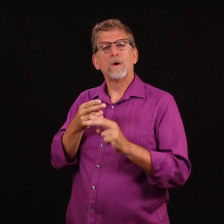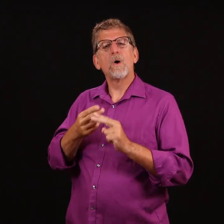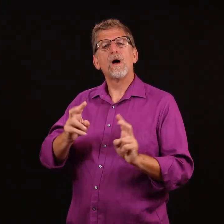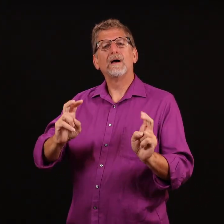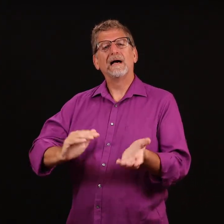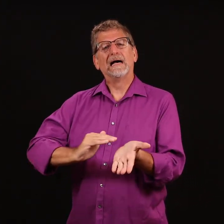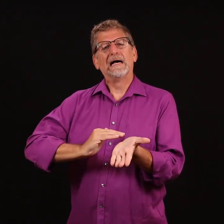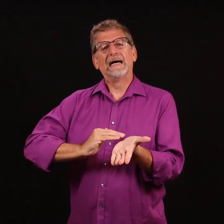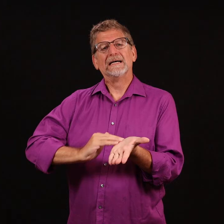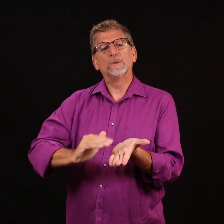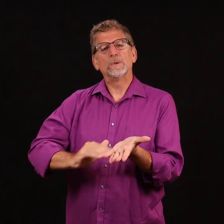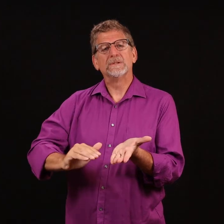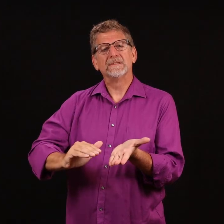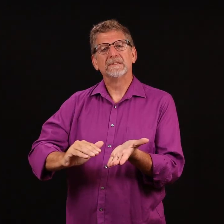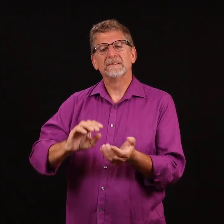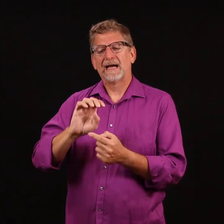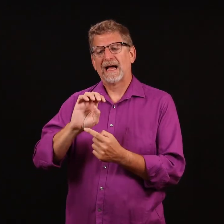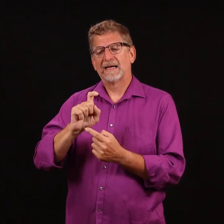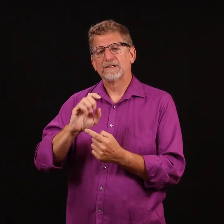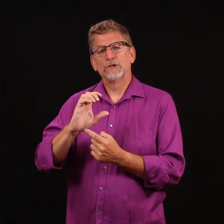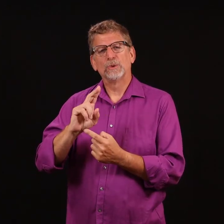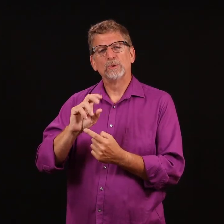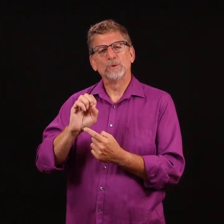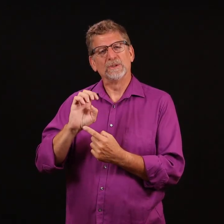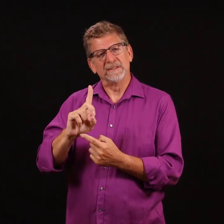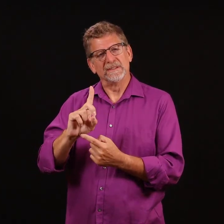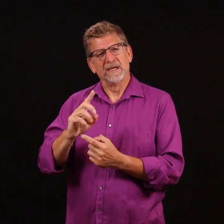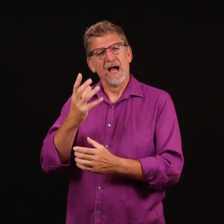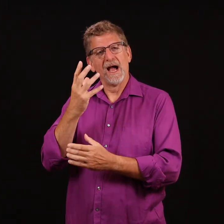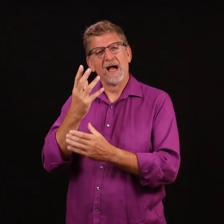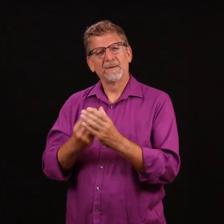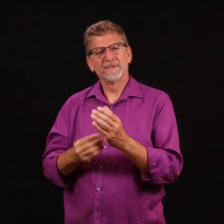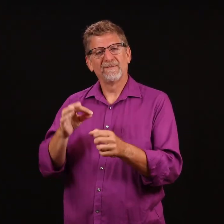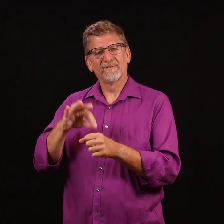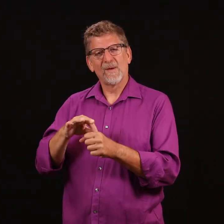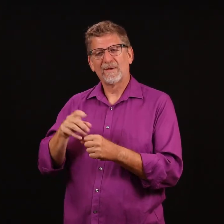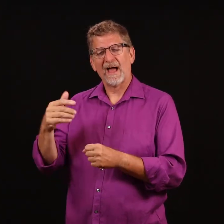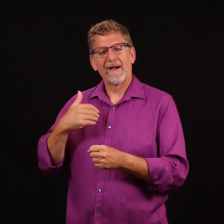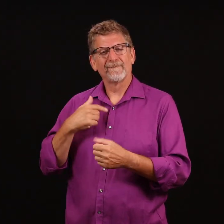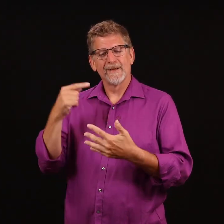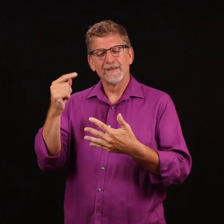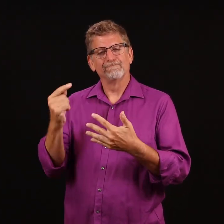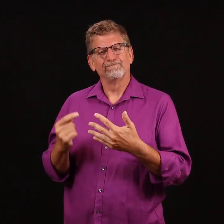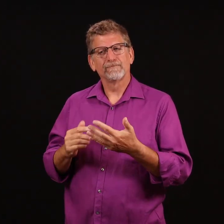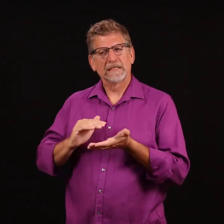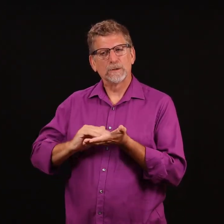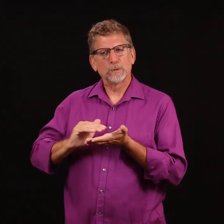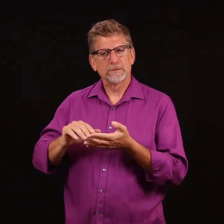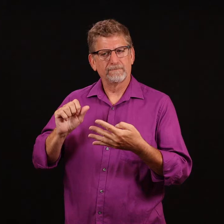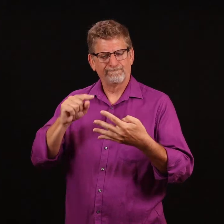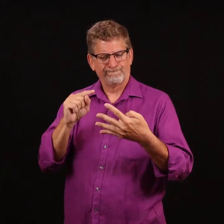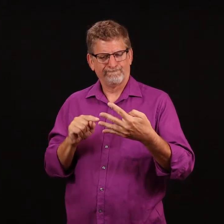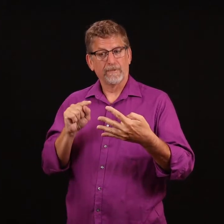their polling place and vote, are referred to as 'excused' absentee votes. There are different criteria for why you may be